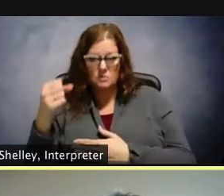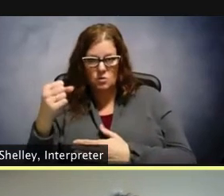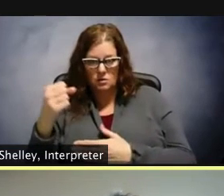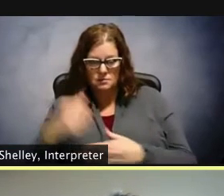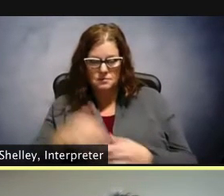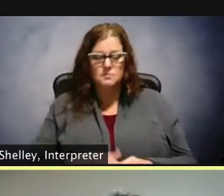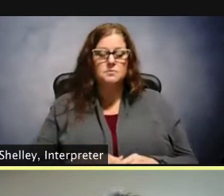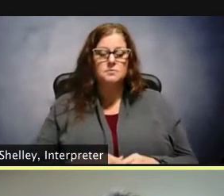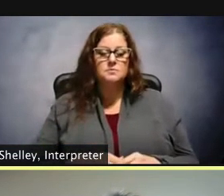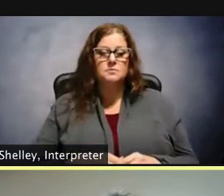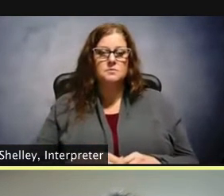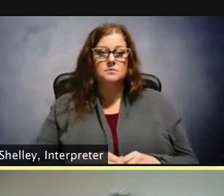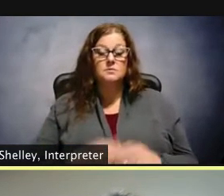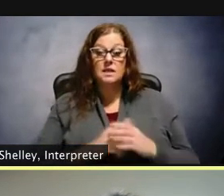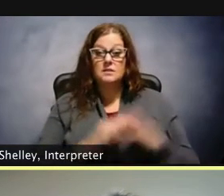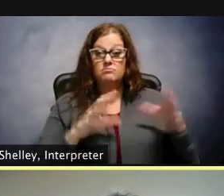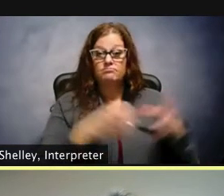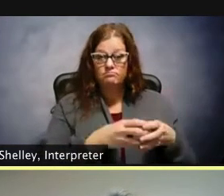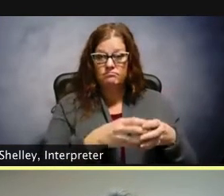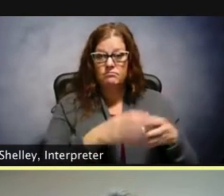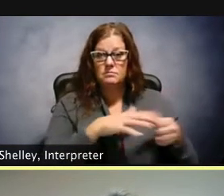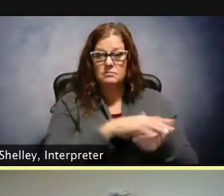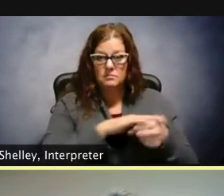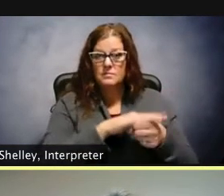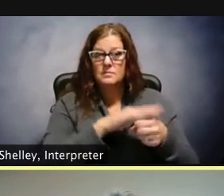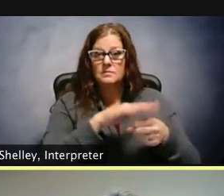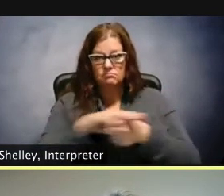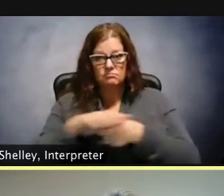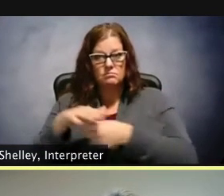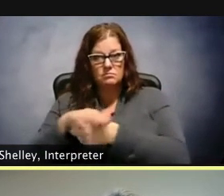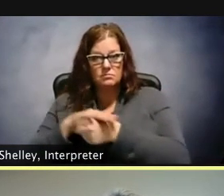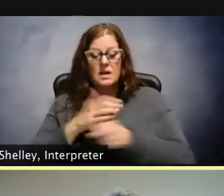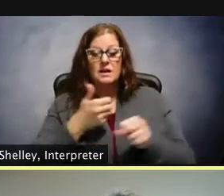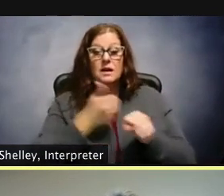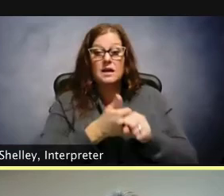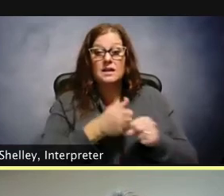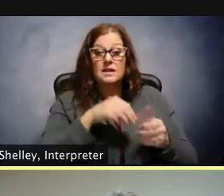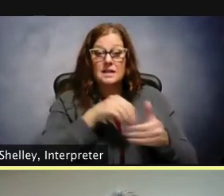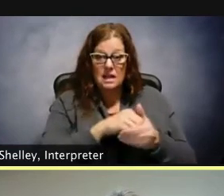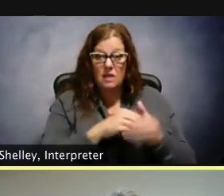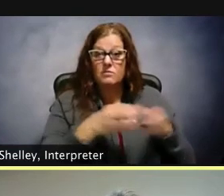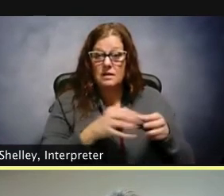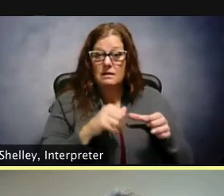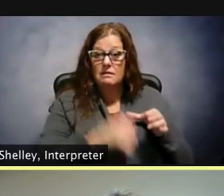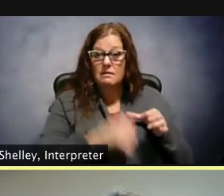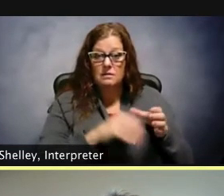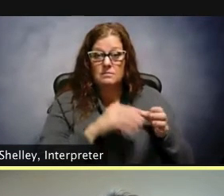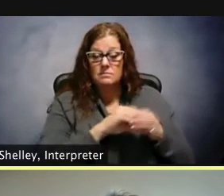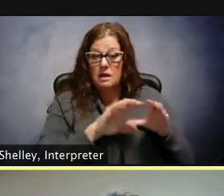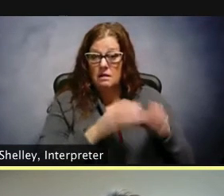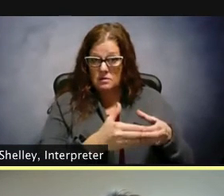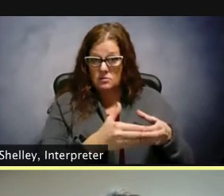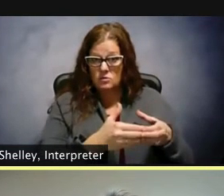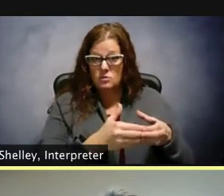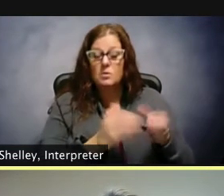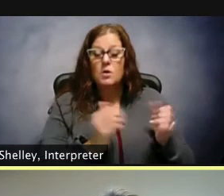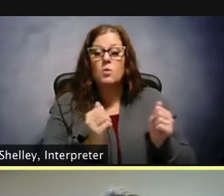At these clusters sites, we offer self-contained classes along with resource